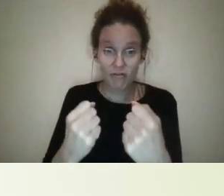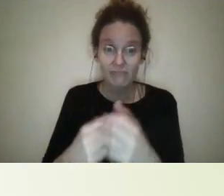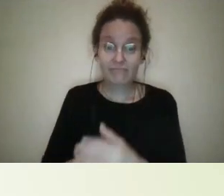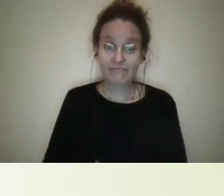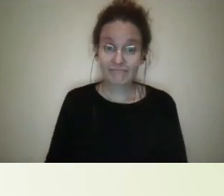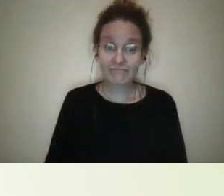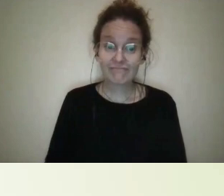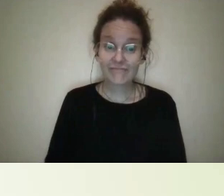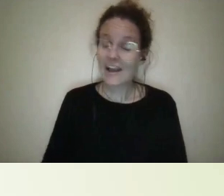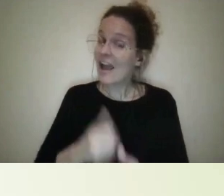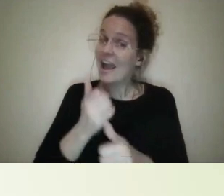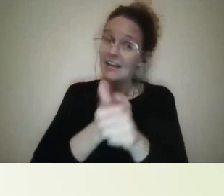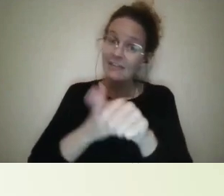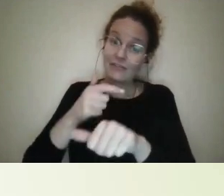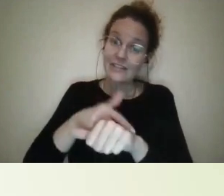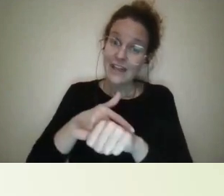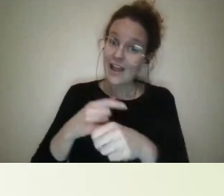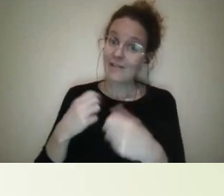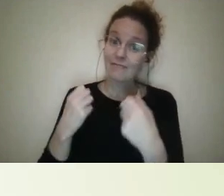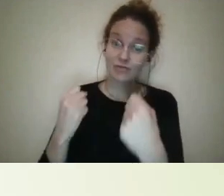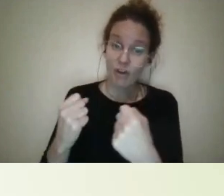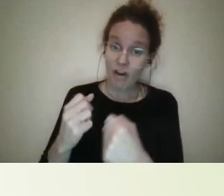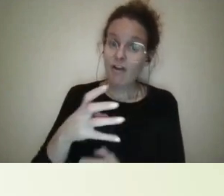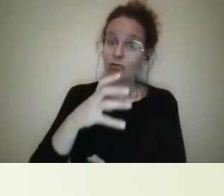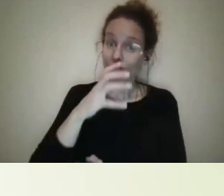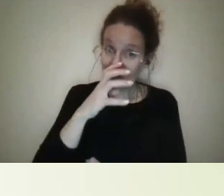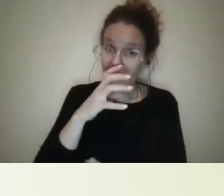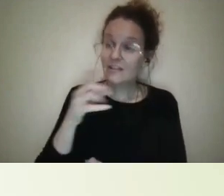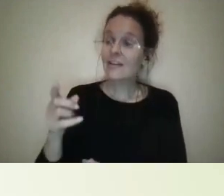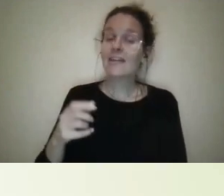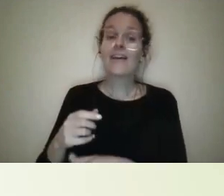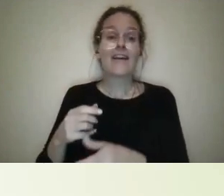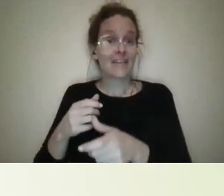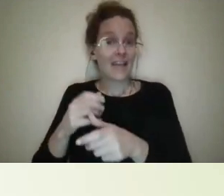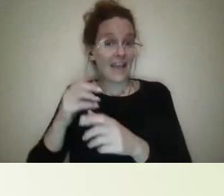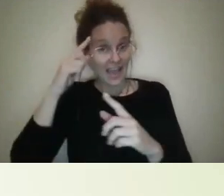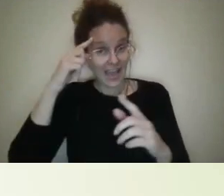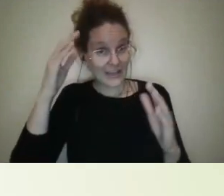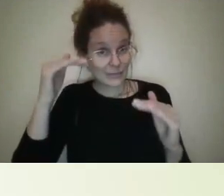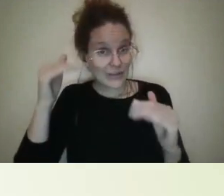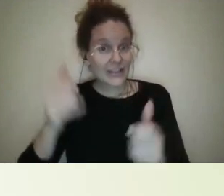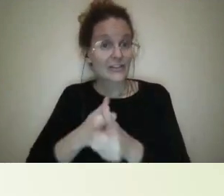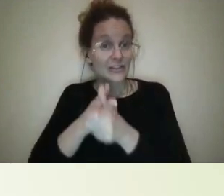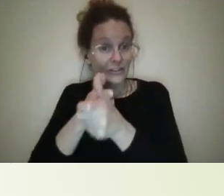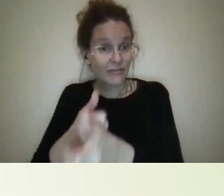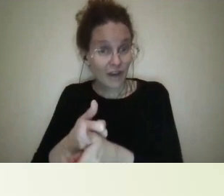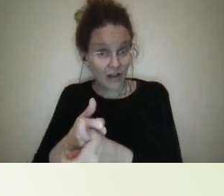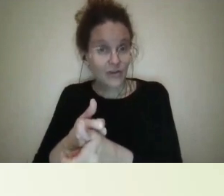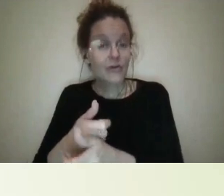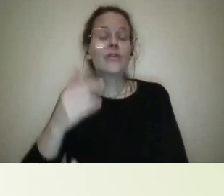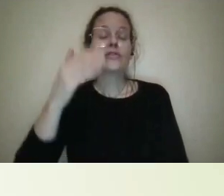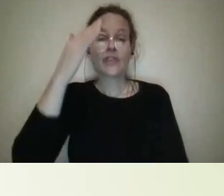time you stand firm, they're following those expectations they know where you and Dad stand.